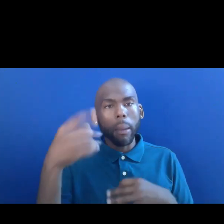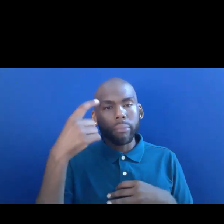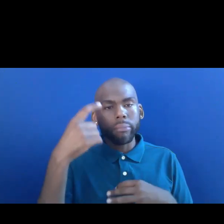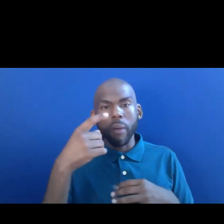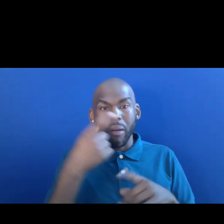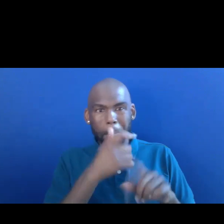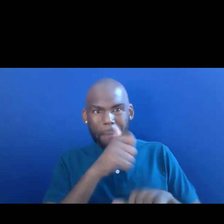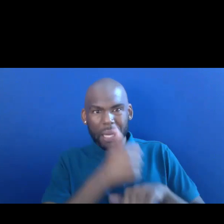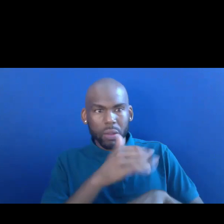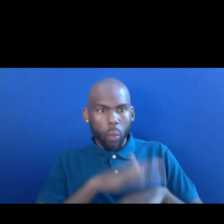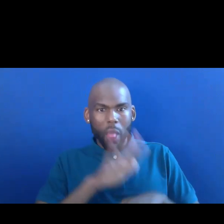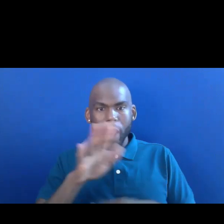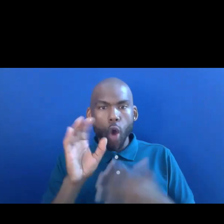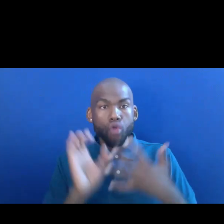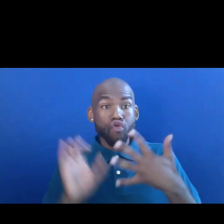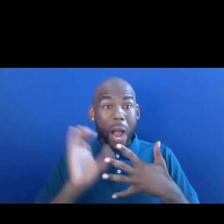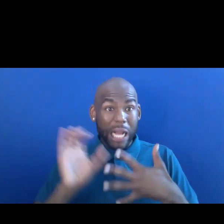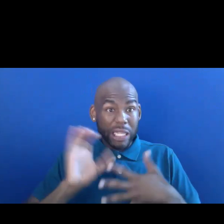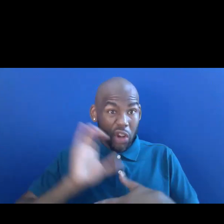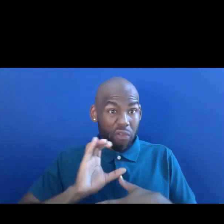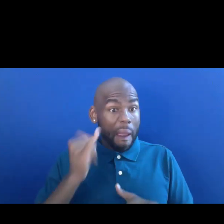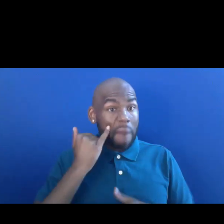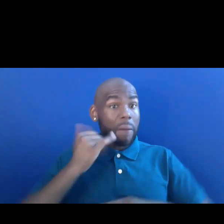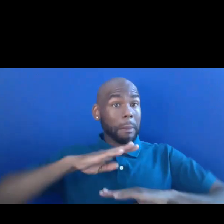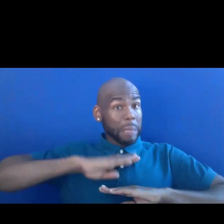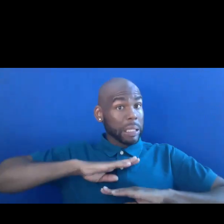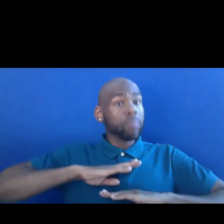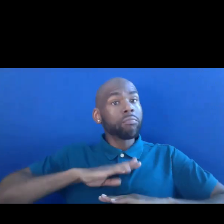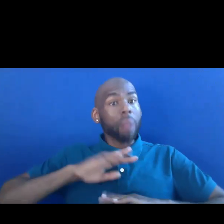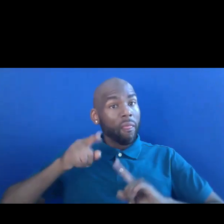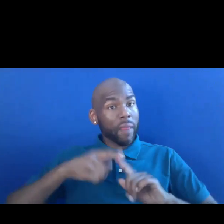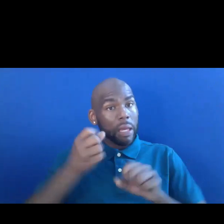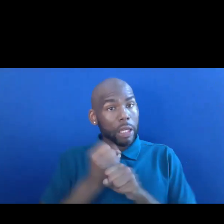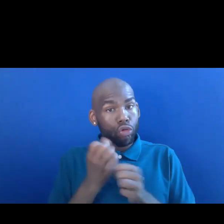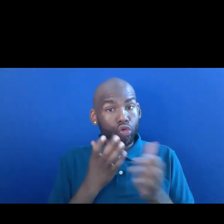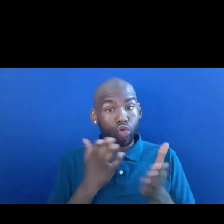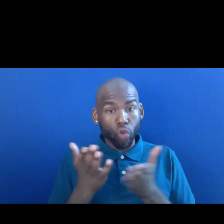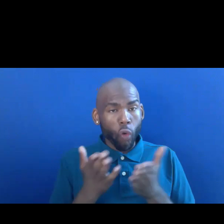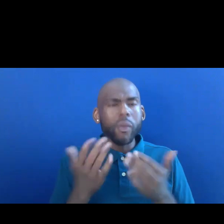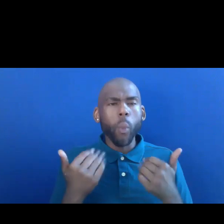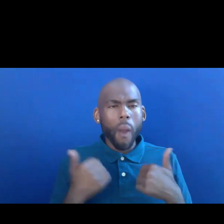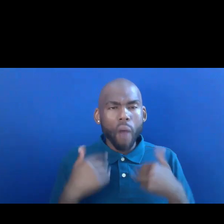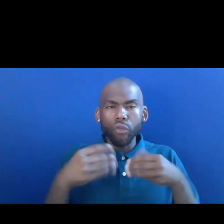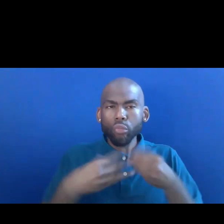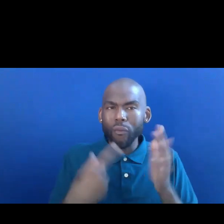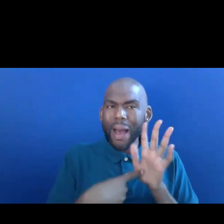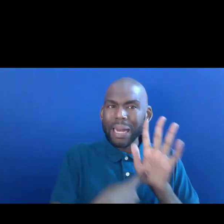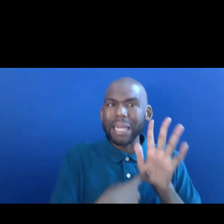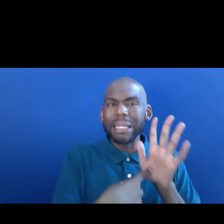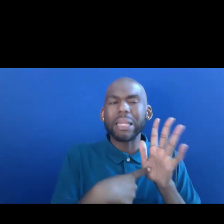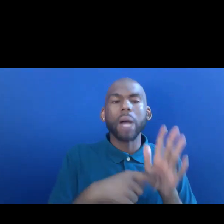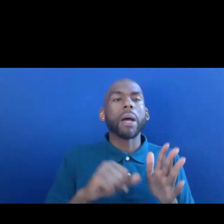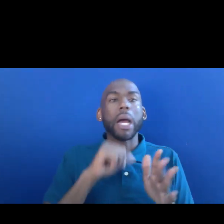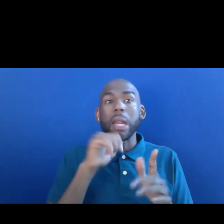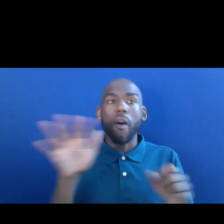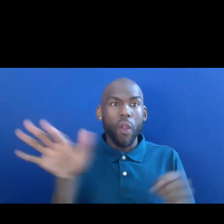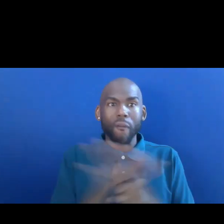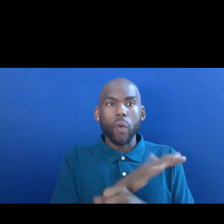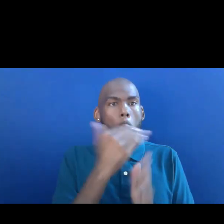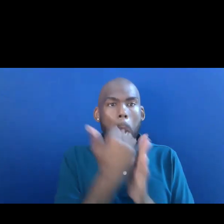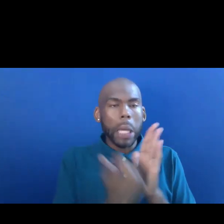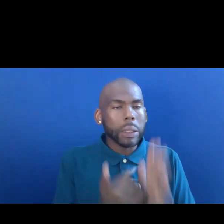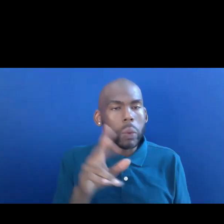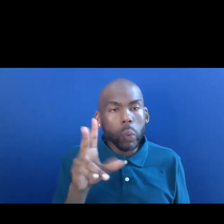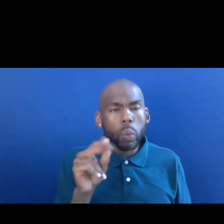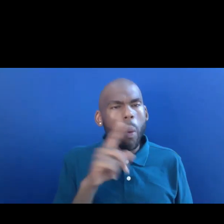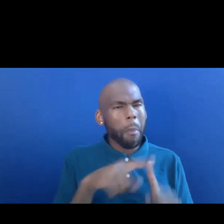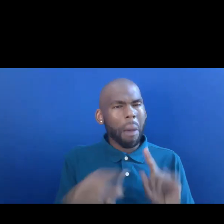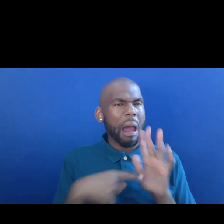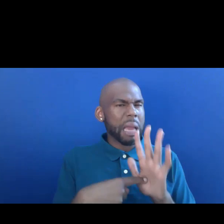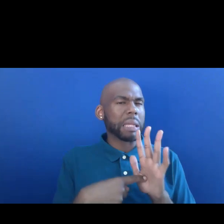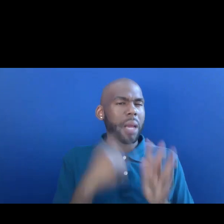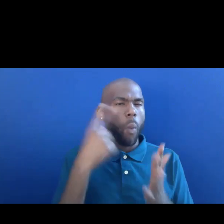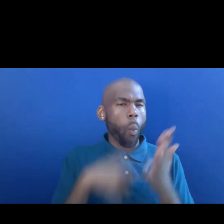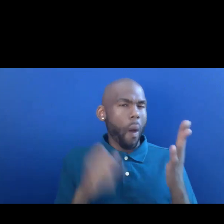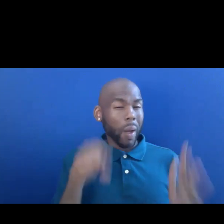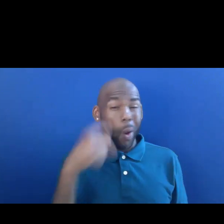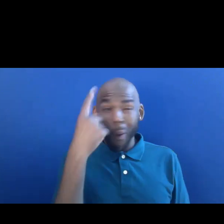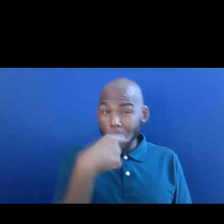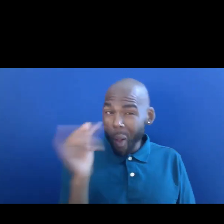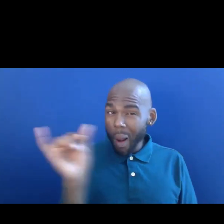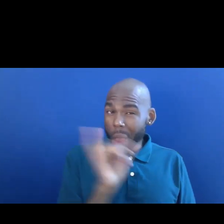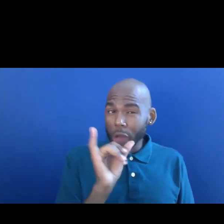LONG